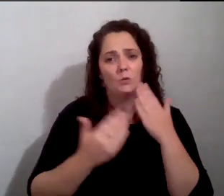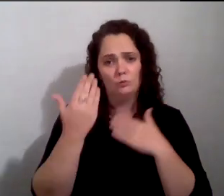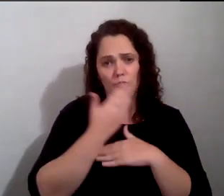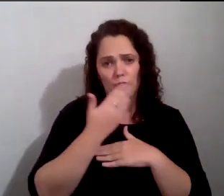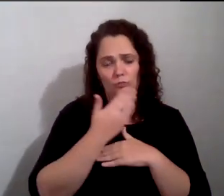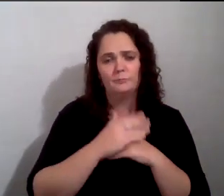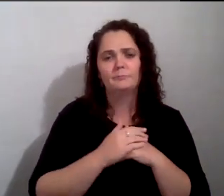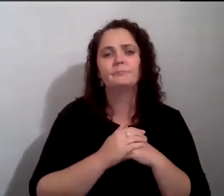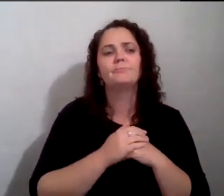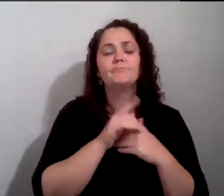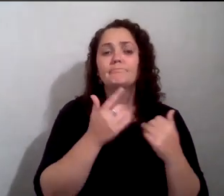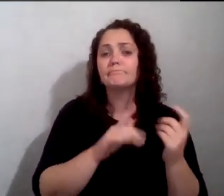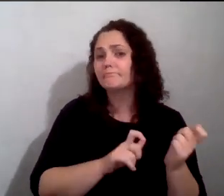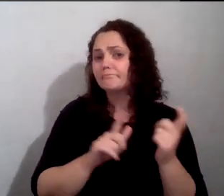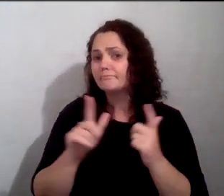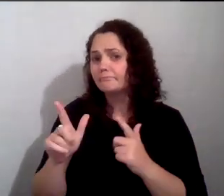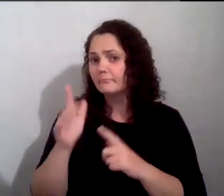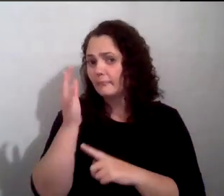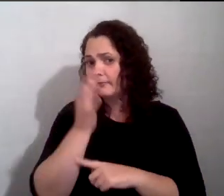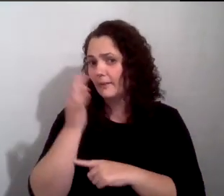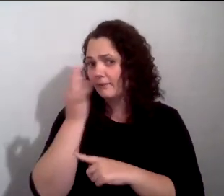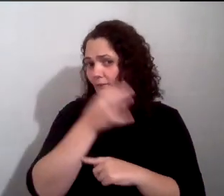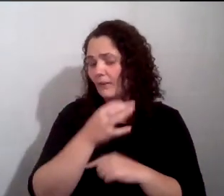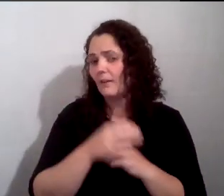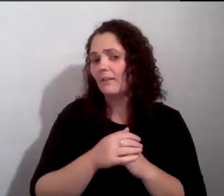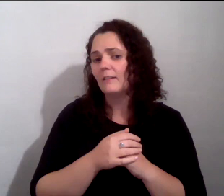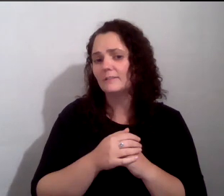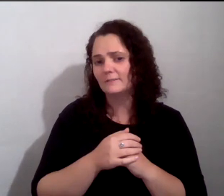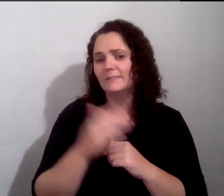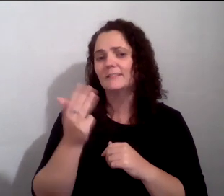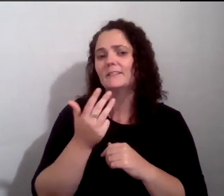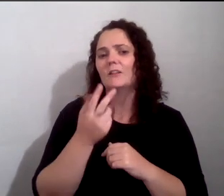but she travels and goes to France in 1926 with her close friend